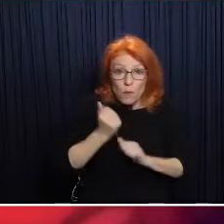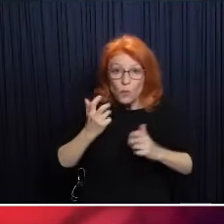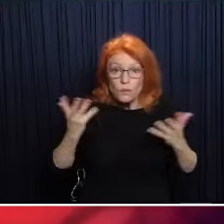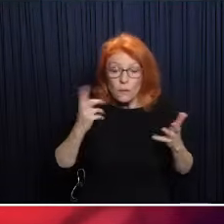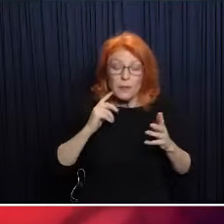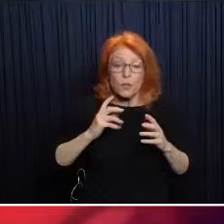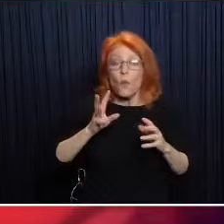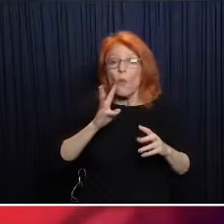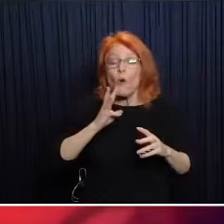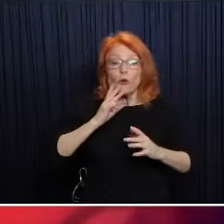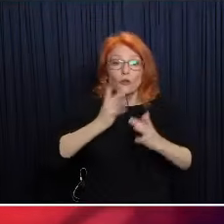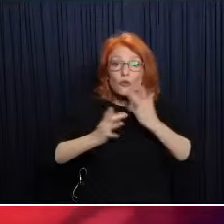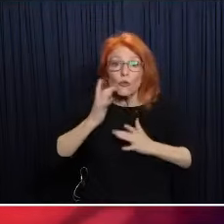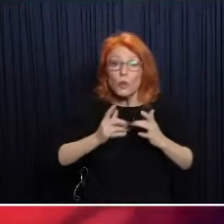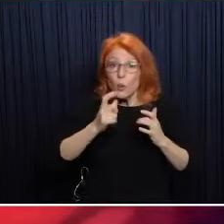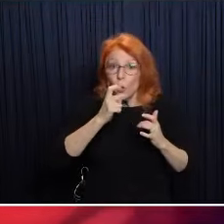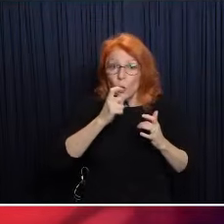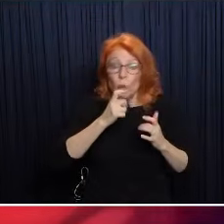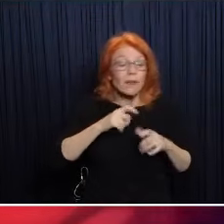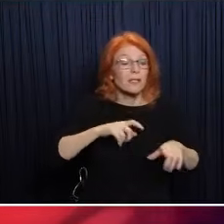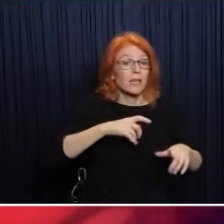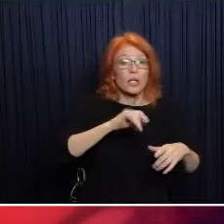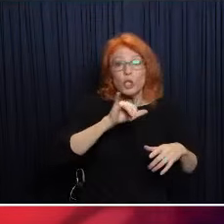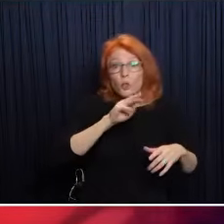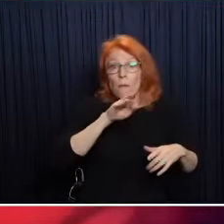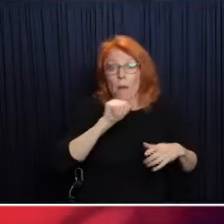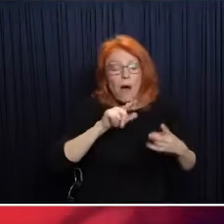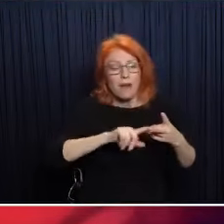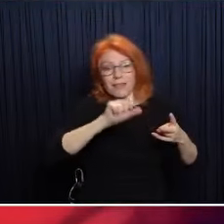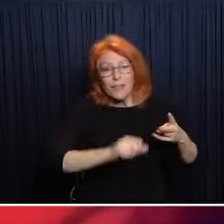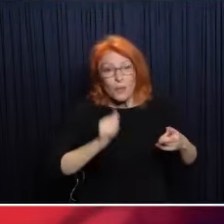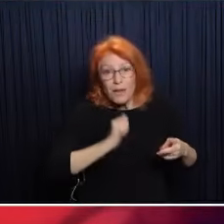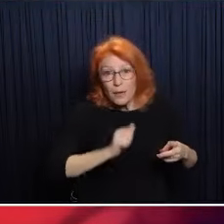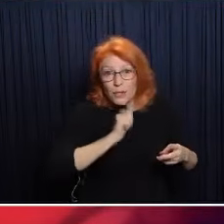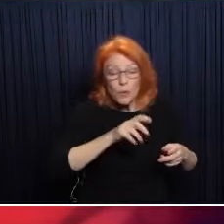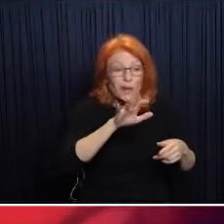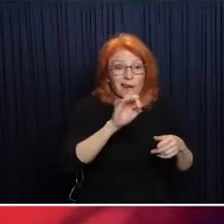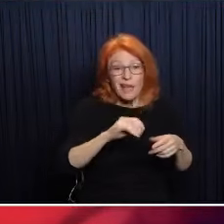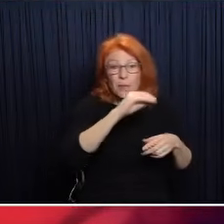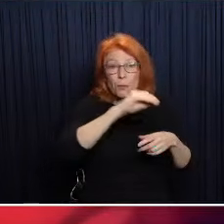BETTER SITUATION FOR THIS STATE. IF YOU LOOK AT WHO WILL SUFFER